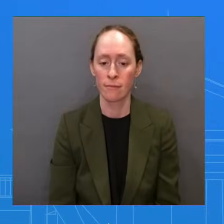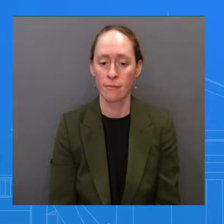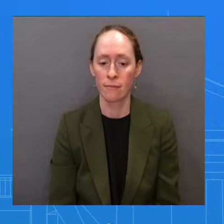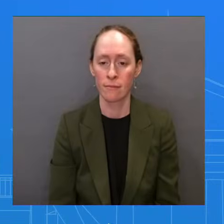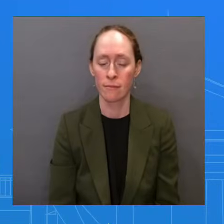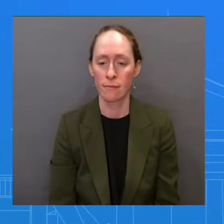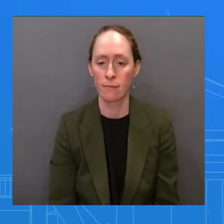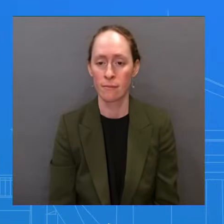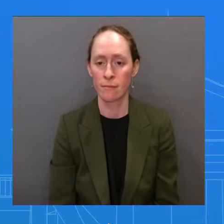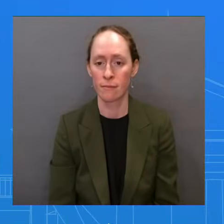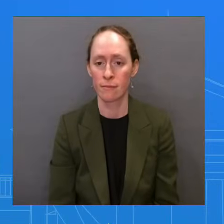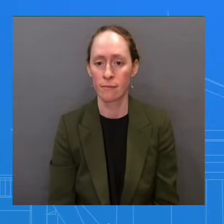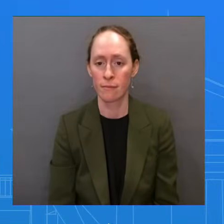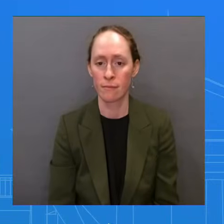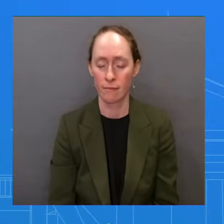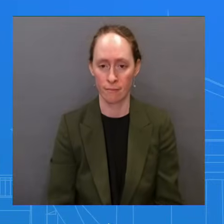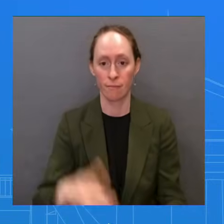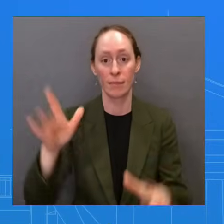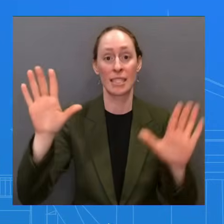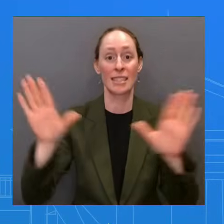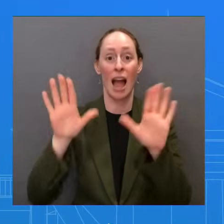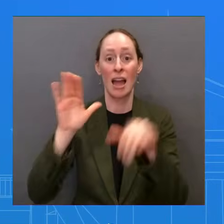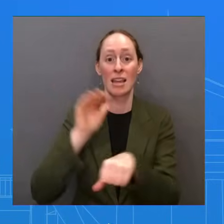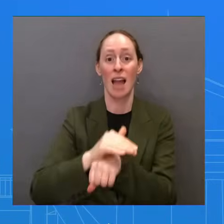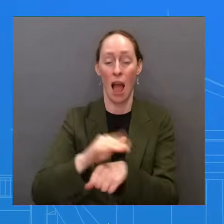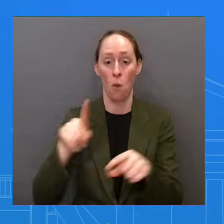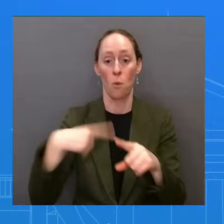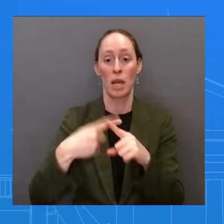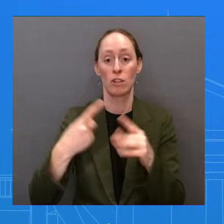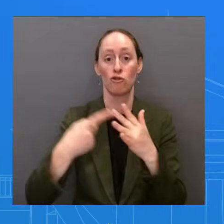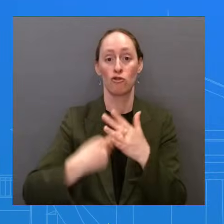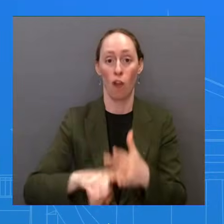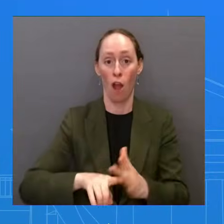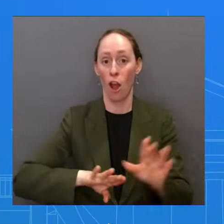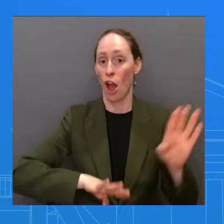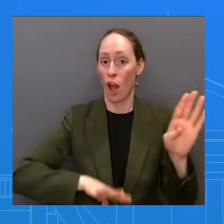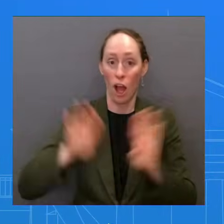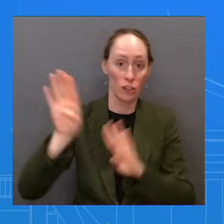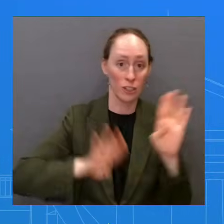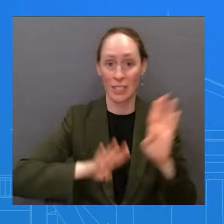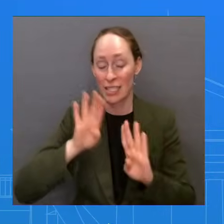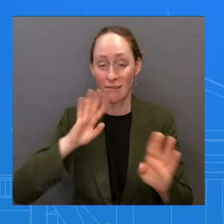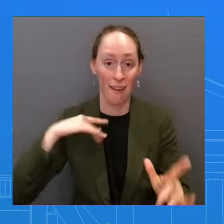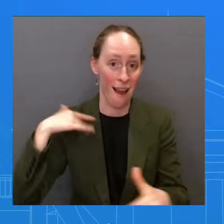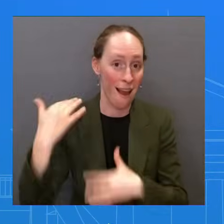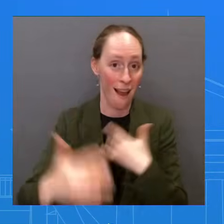At what point was the President told that the largest bank in America was going to purchase First Republic